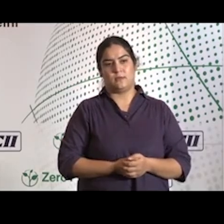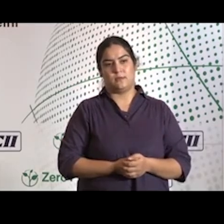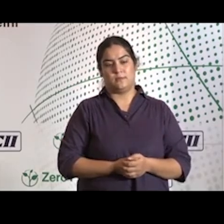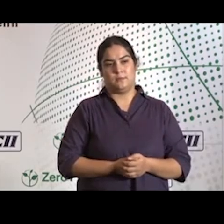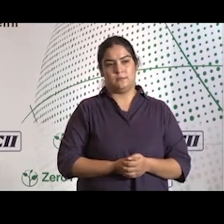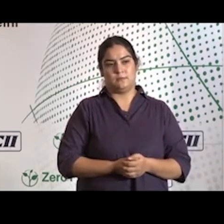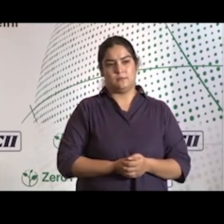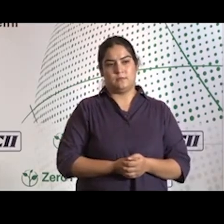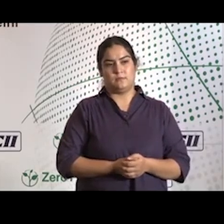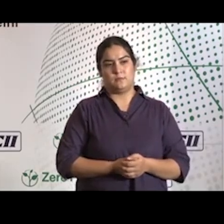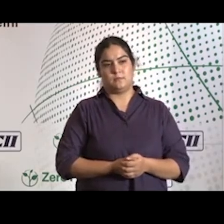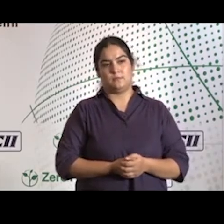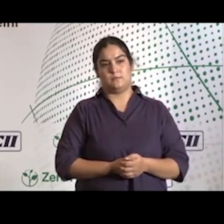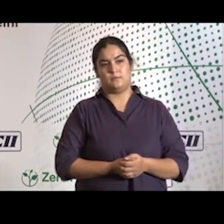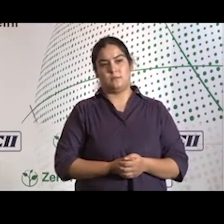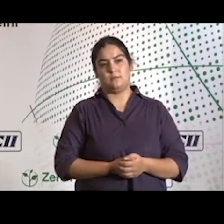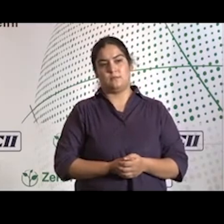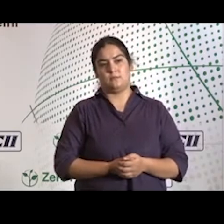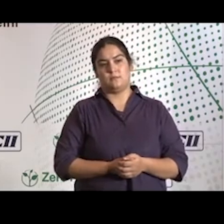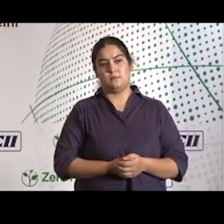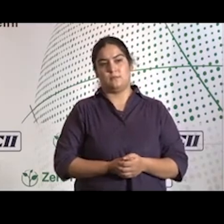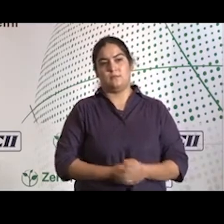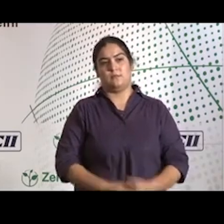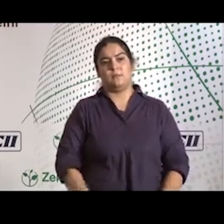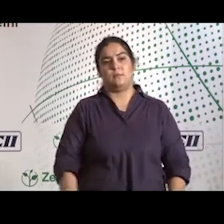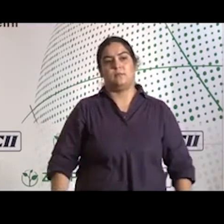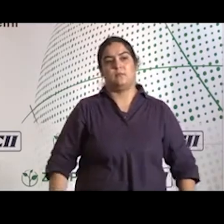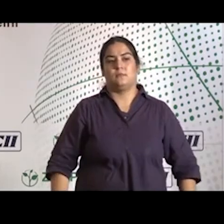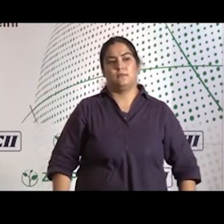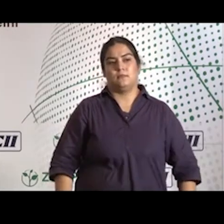really good panel discussion and I have a question for you all.